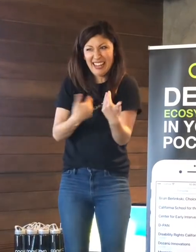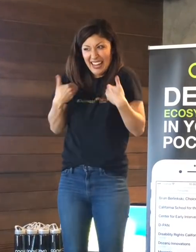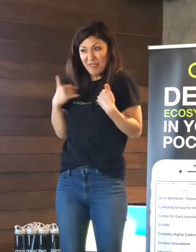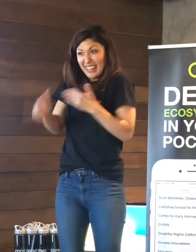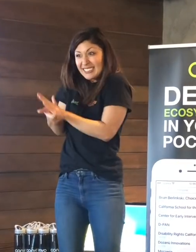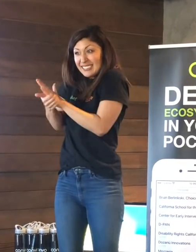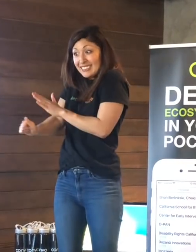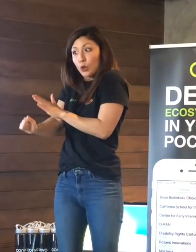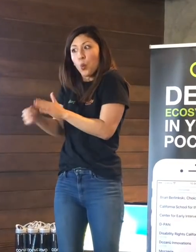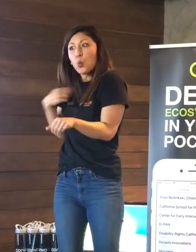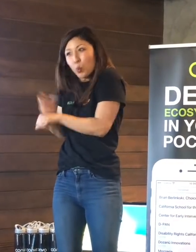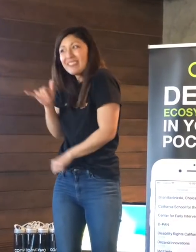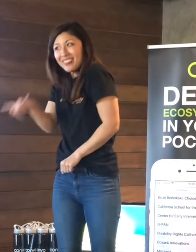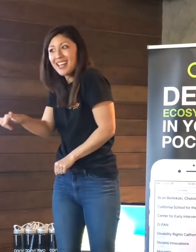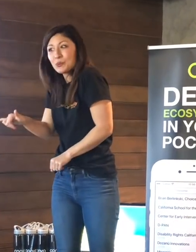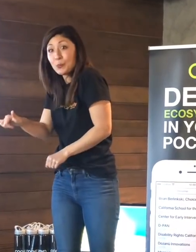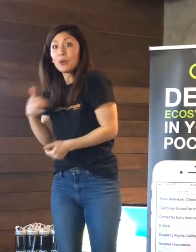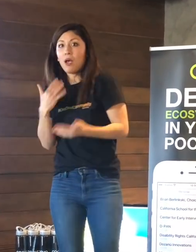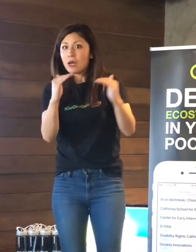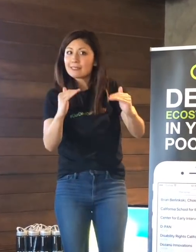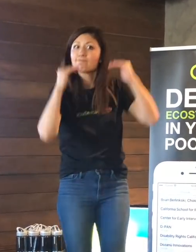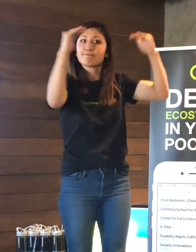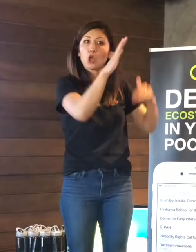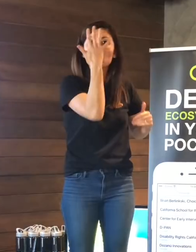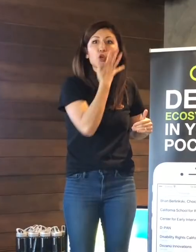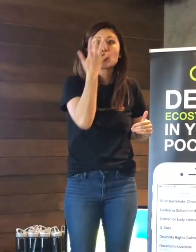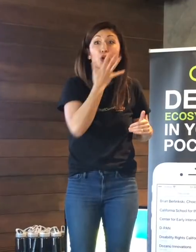We had those skills, so we used that to elevate The Daily Moth's look.